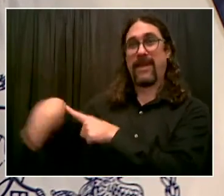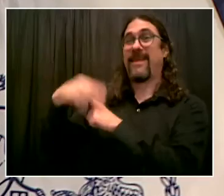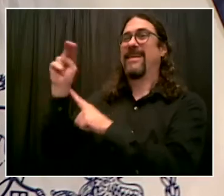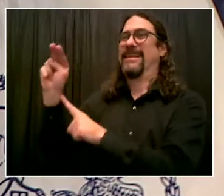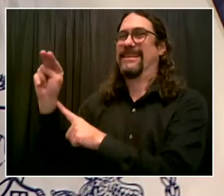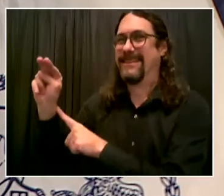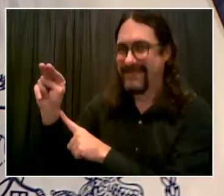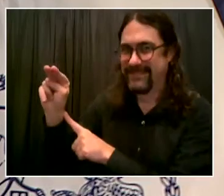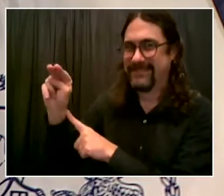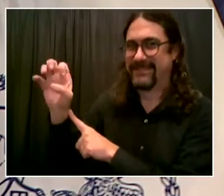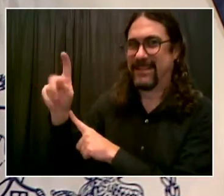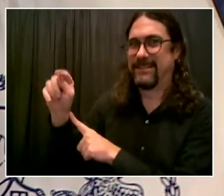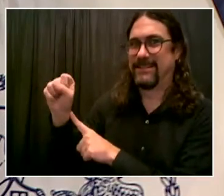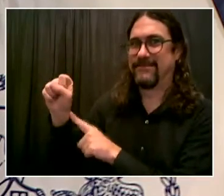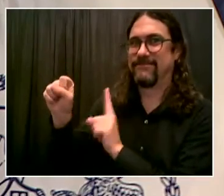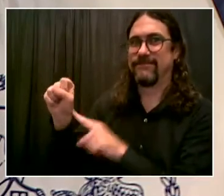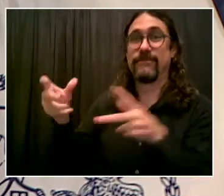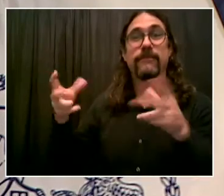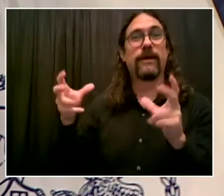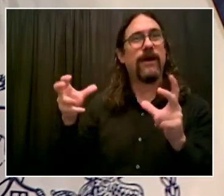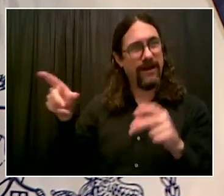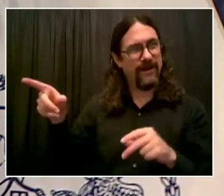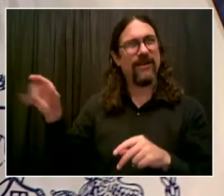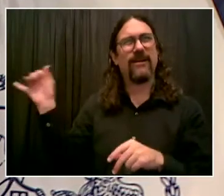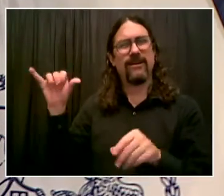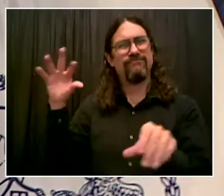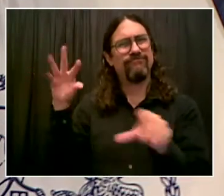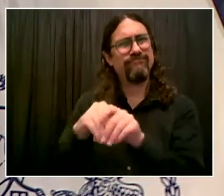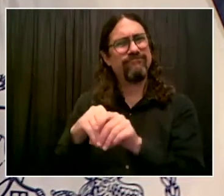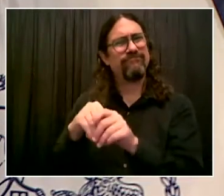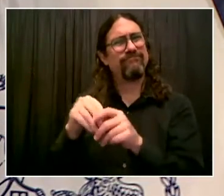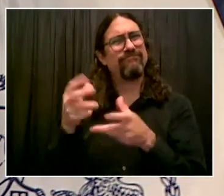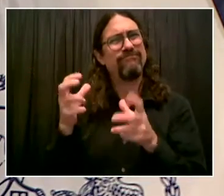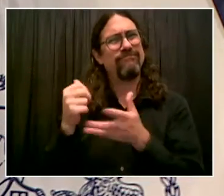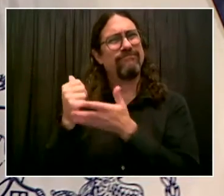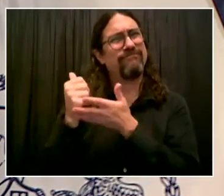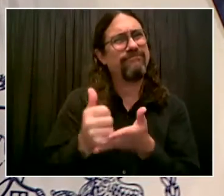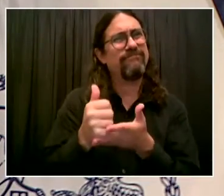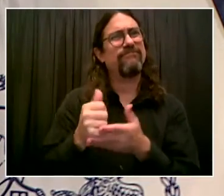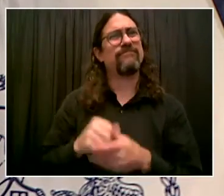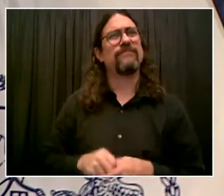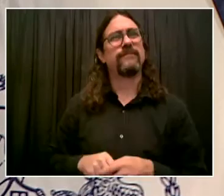THE BROOKLYN NETS . THEY ARE LEADING THE NBA